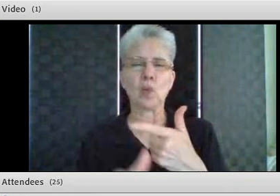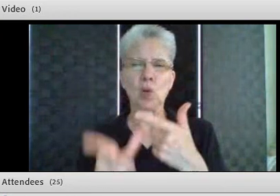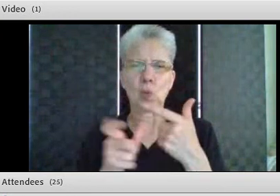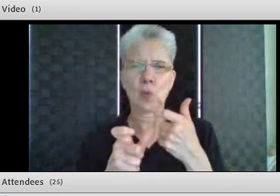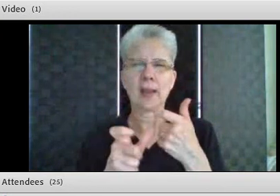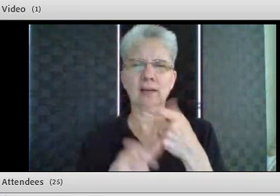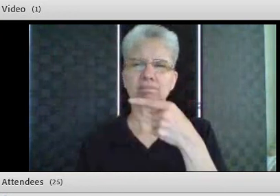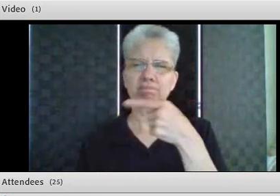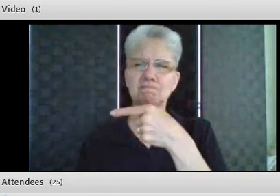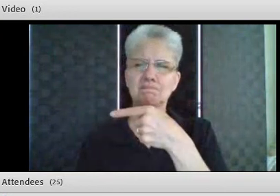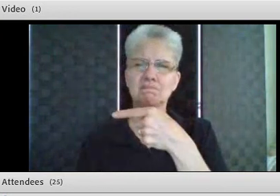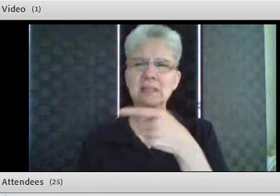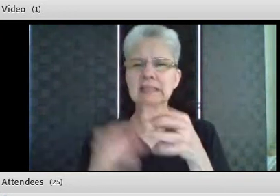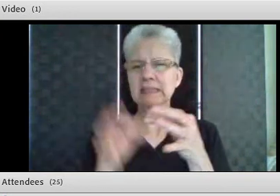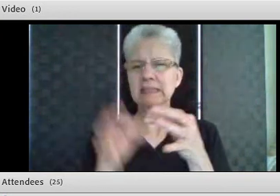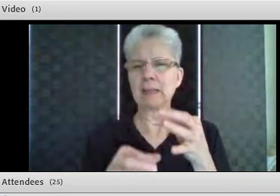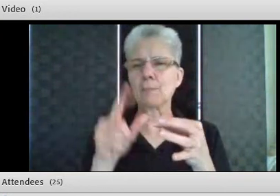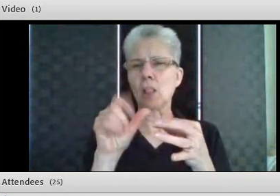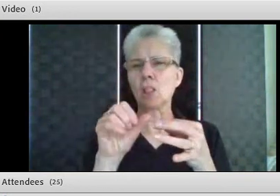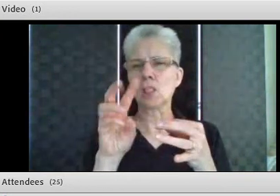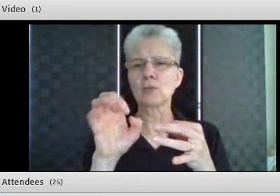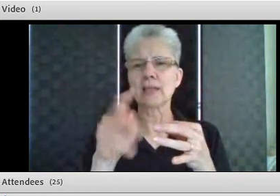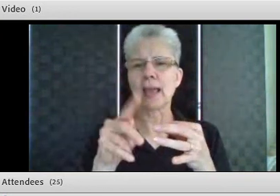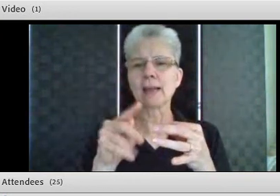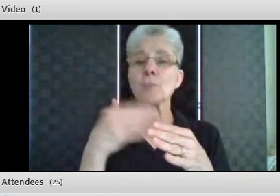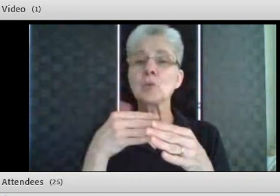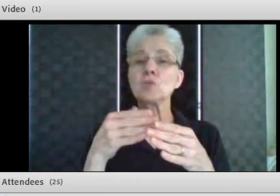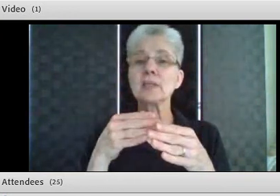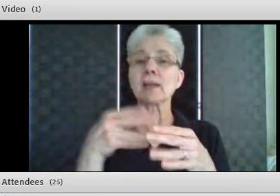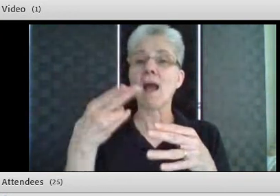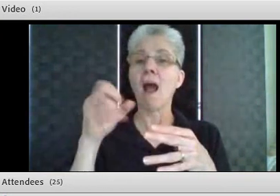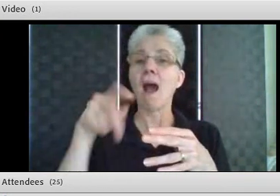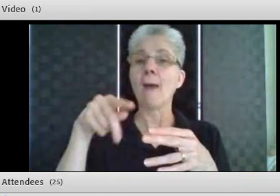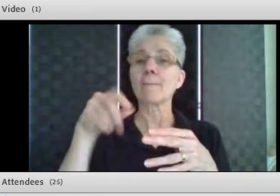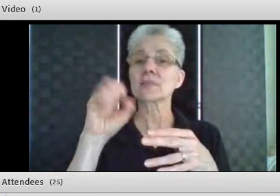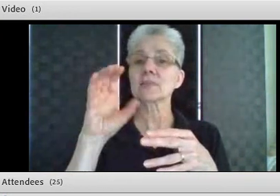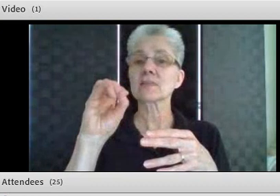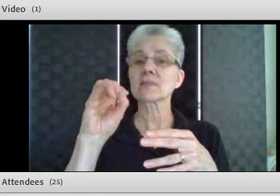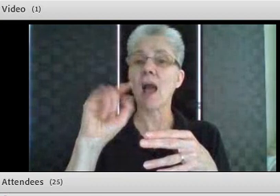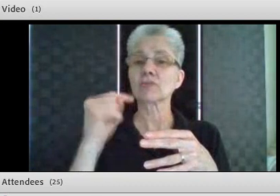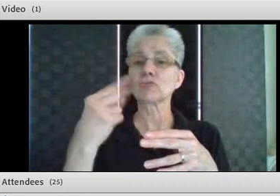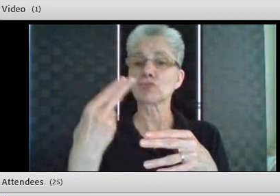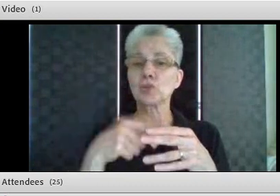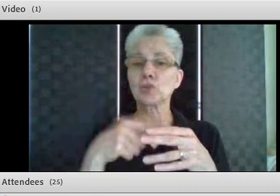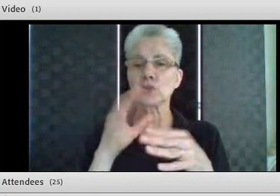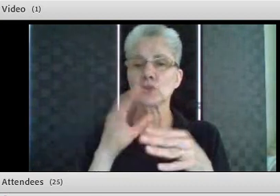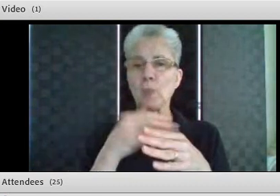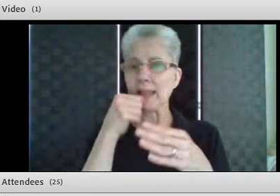So the last thing, the last little idea that we wanted to share with you just real quick is -- It's simple. Ryan: A nice low-tech idea.